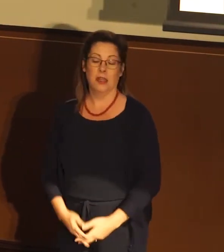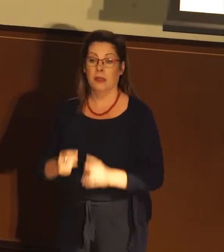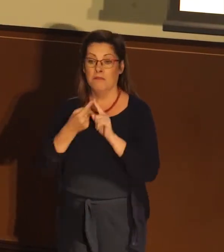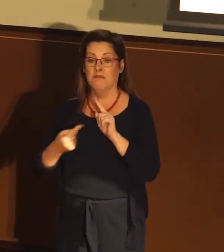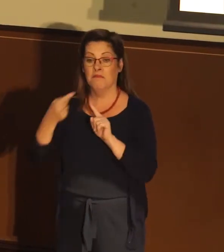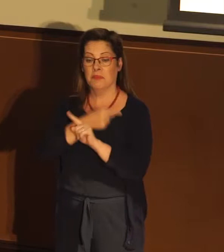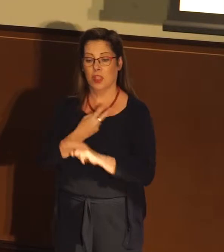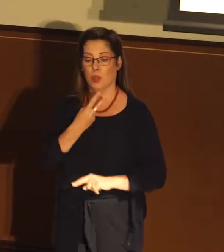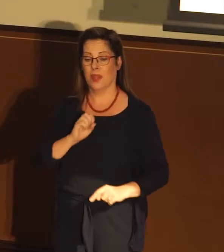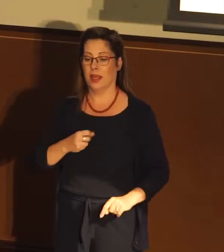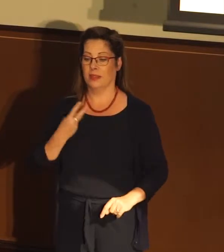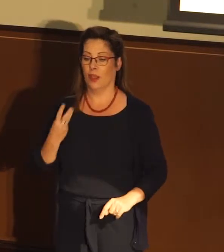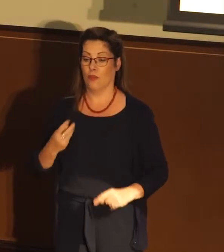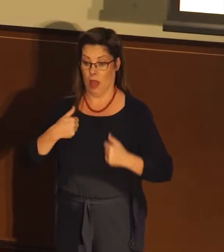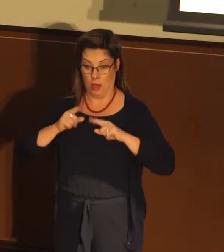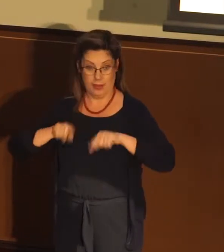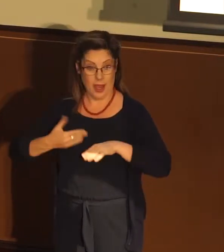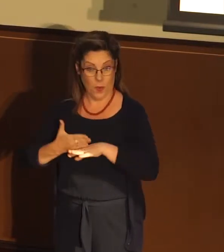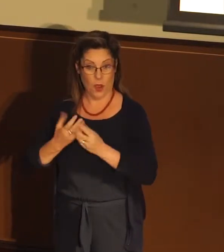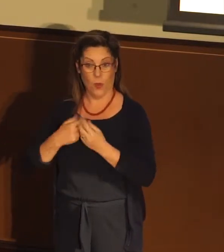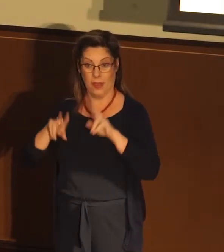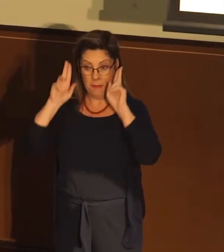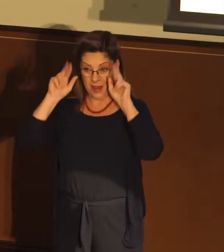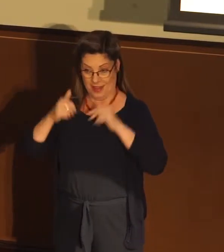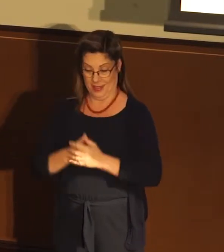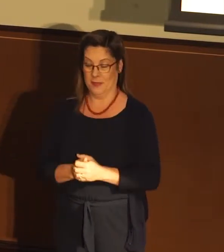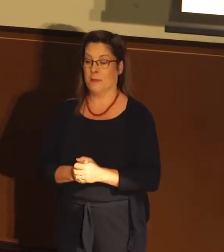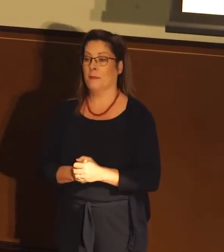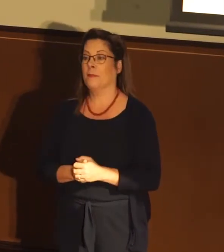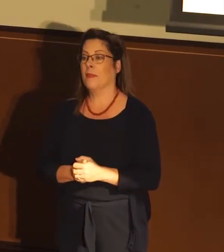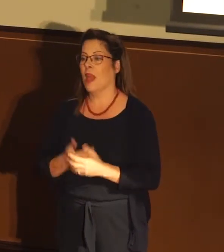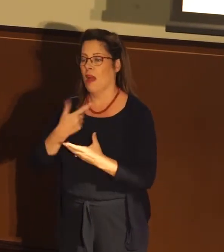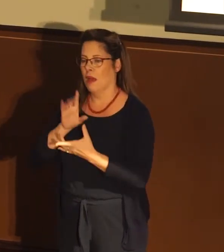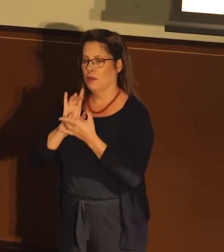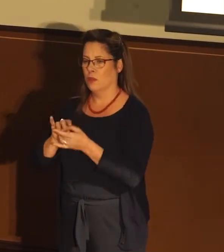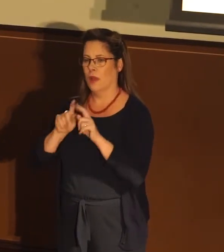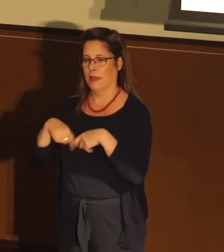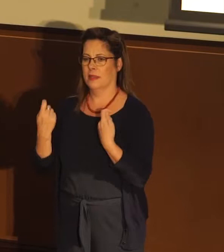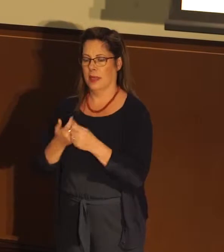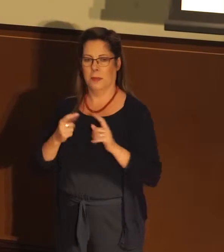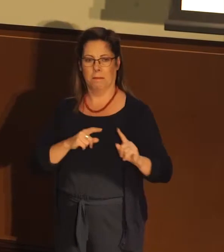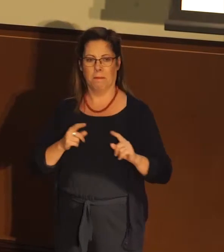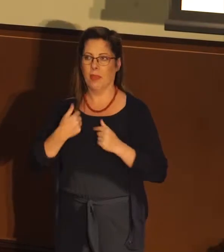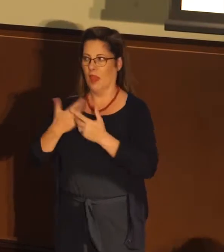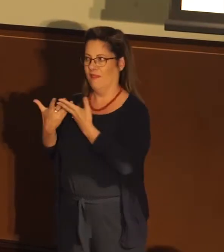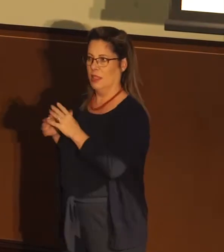that was the first year I started with Bunnings. When I joined the team, I came across from... ..directly from Woolworths, which was